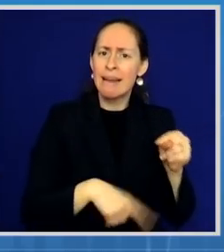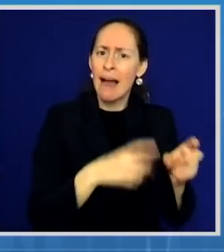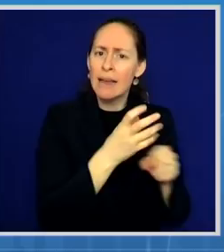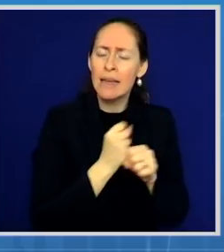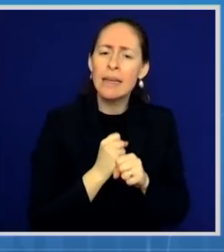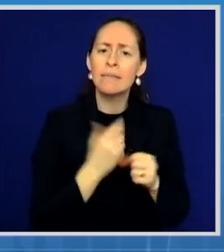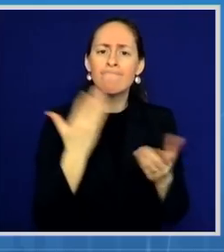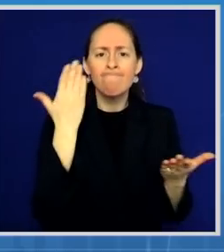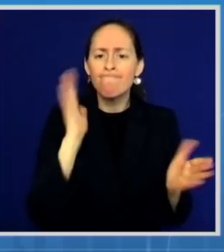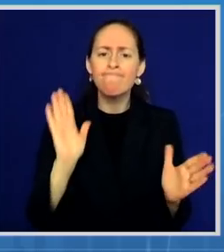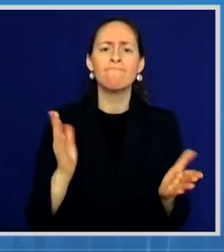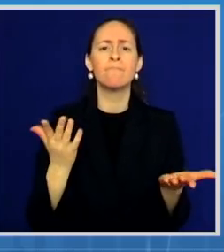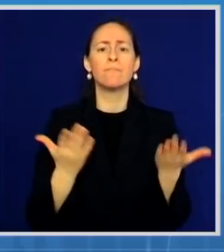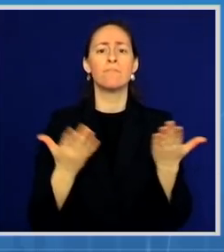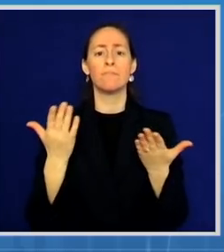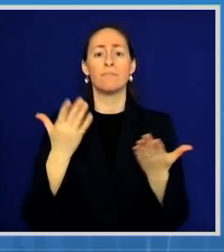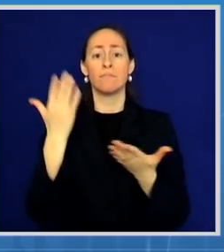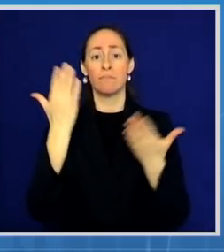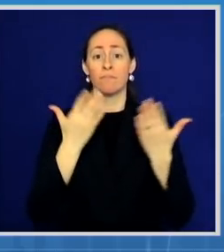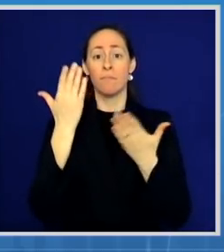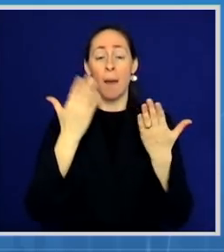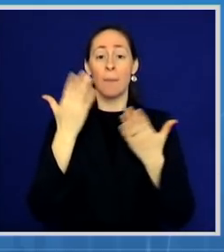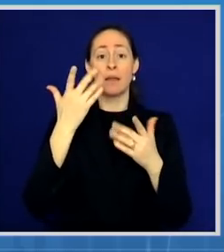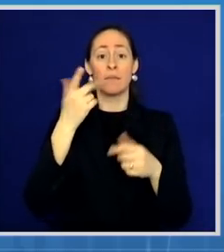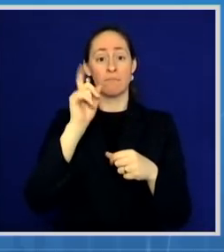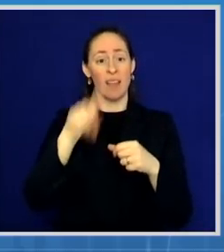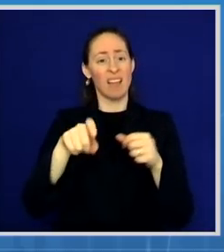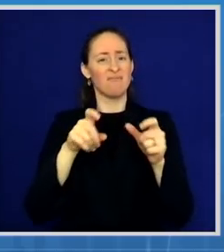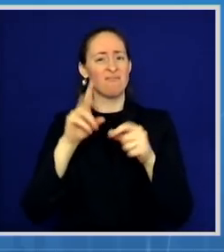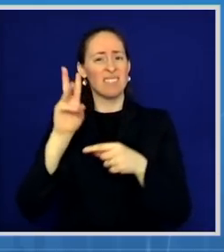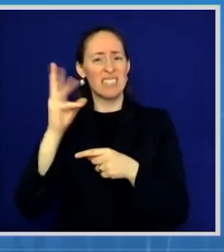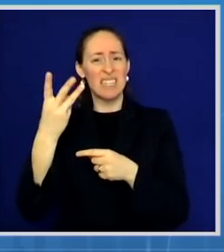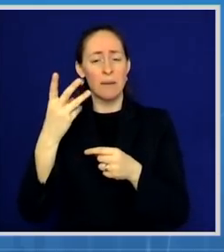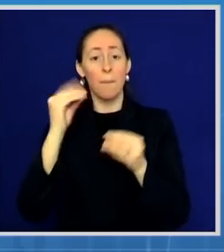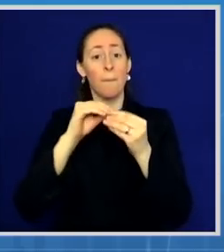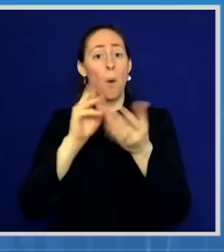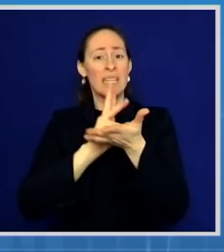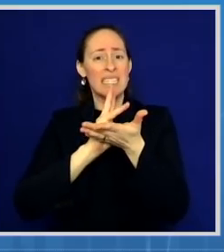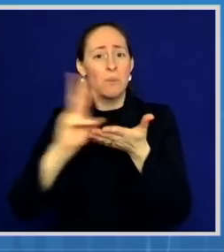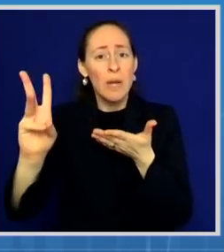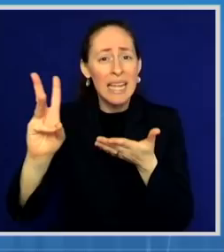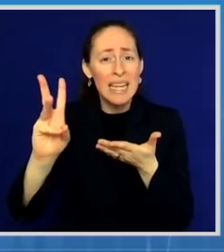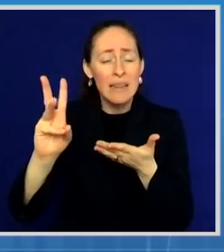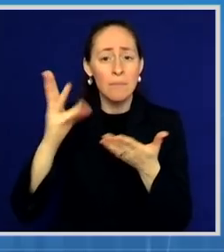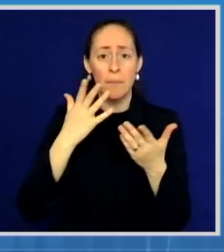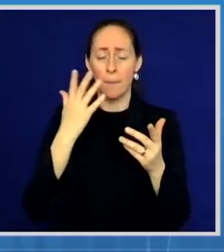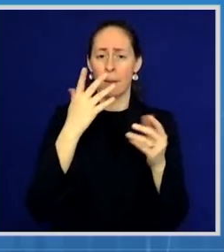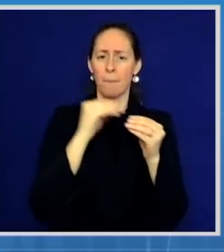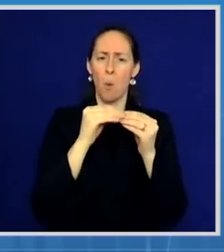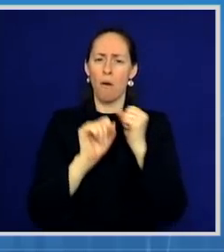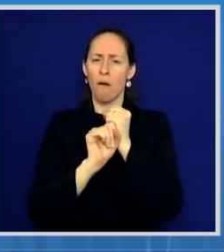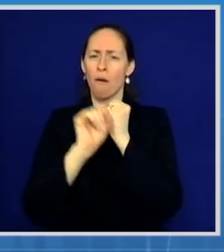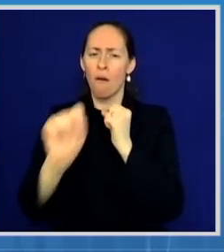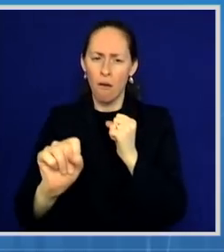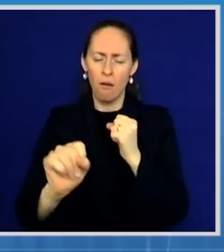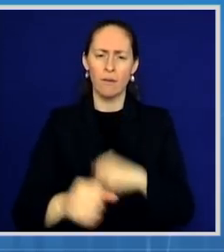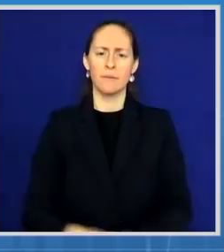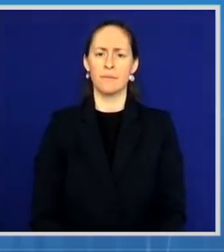to six weeks or 42 days after the first dose. Next slide. So why is there some uncertainty